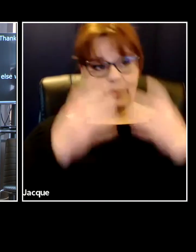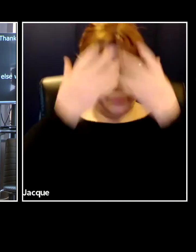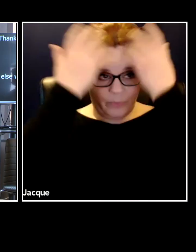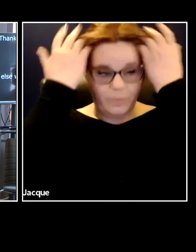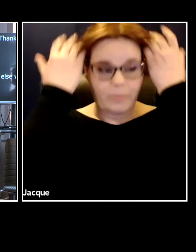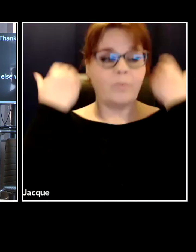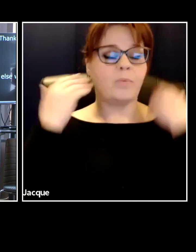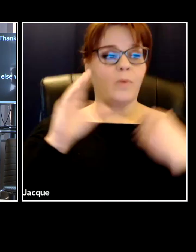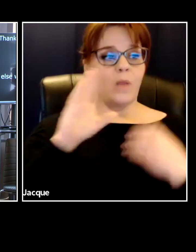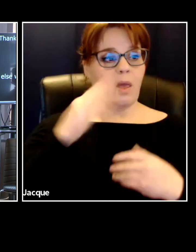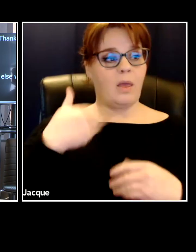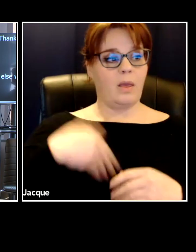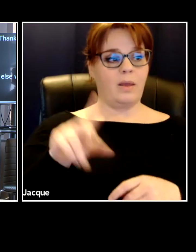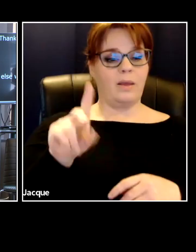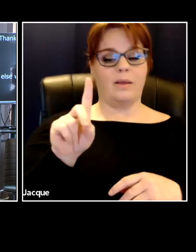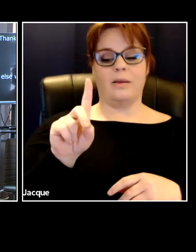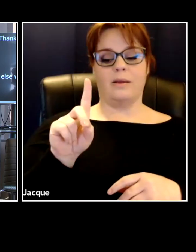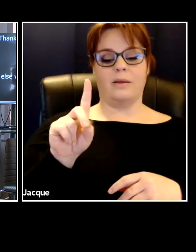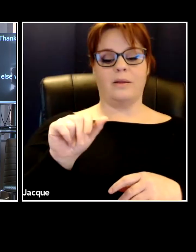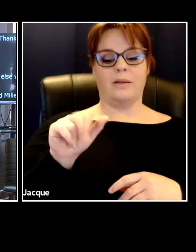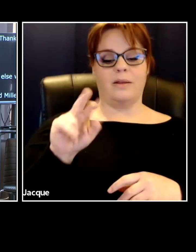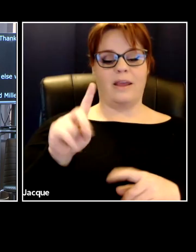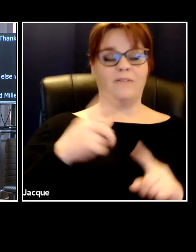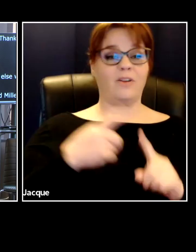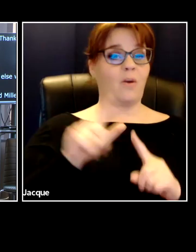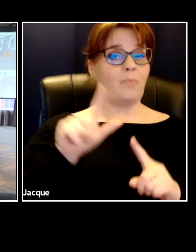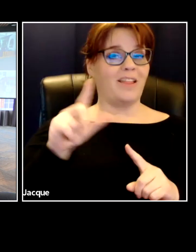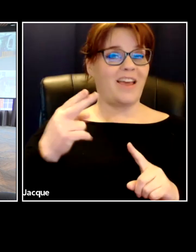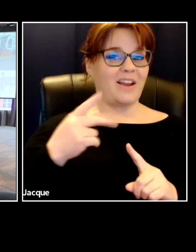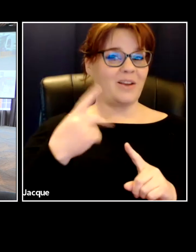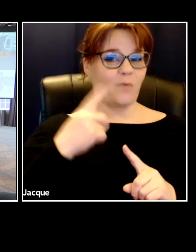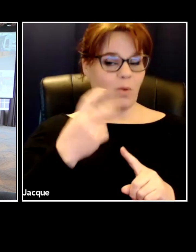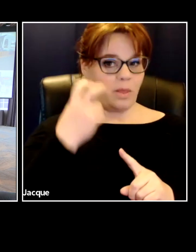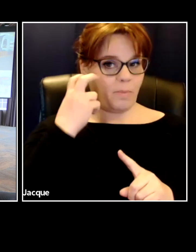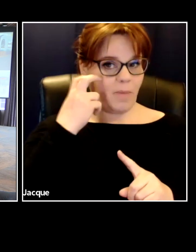this is David Miller over here from the Lighthouse for the Blind. And of course, I have lots of